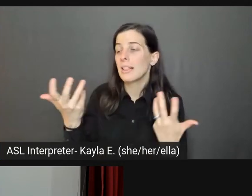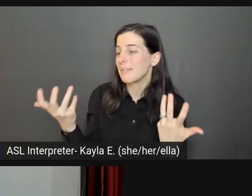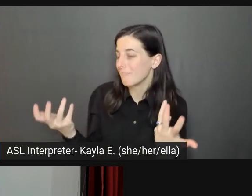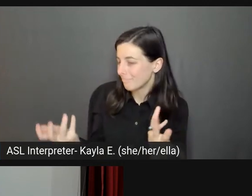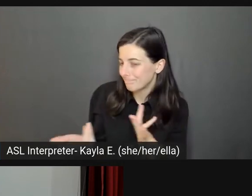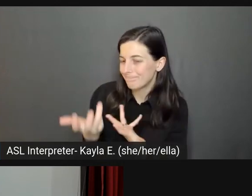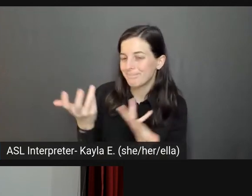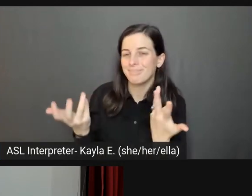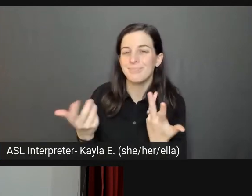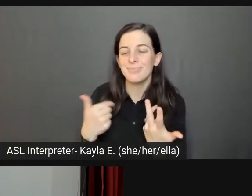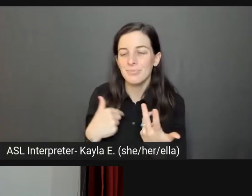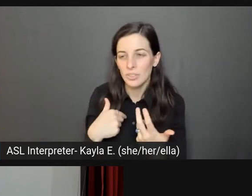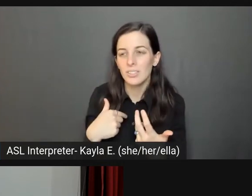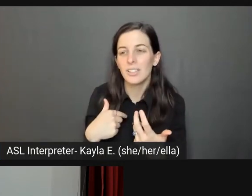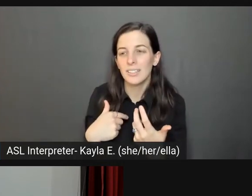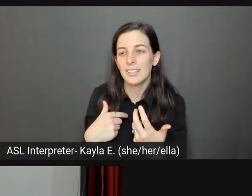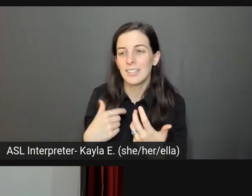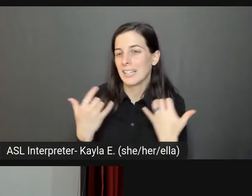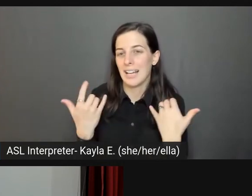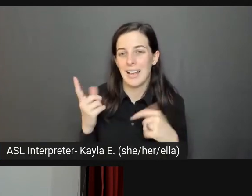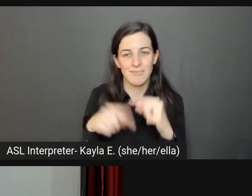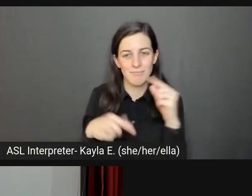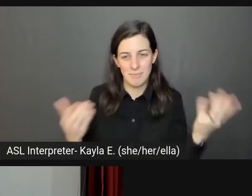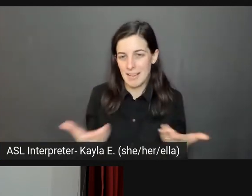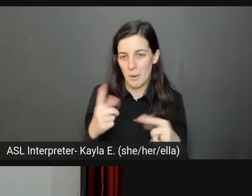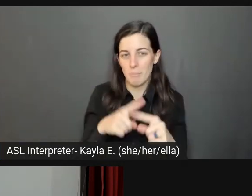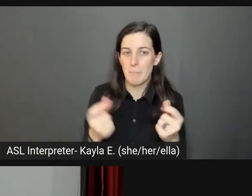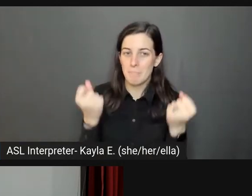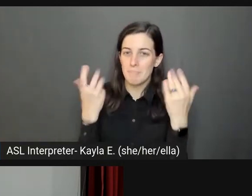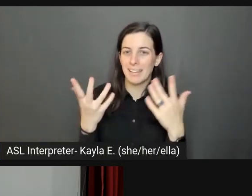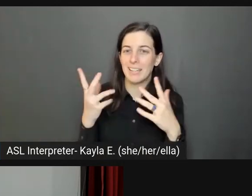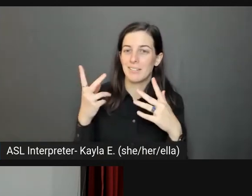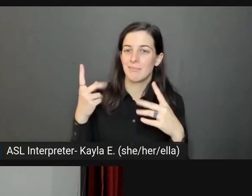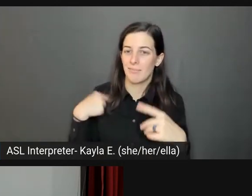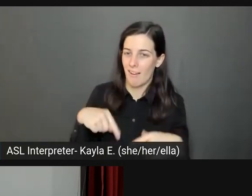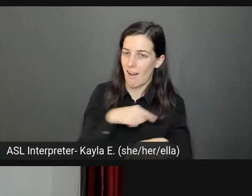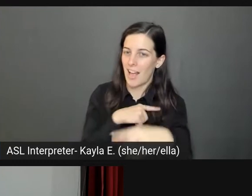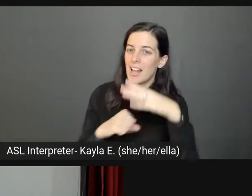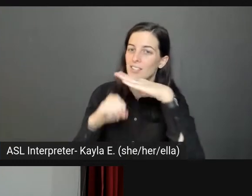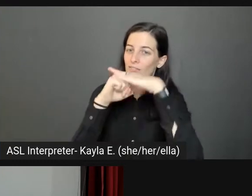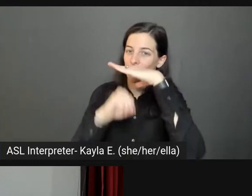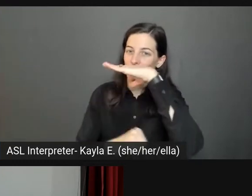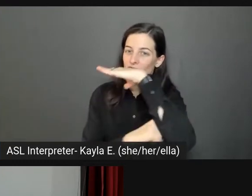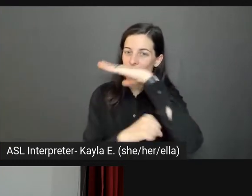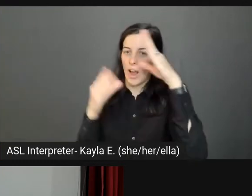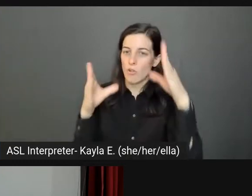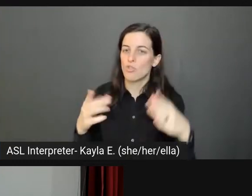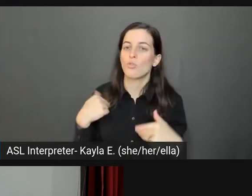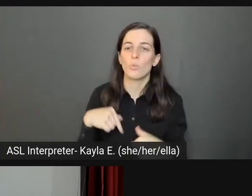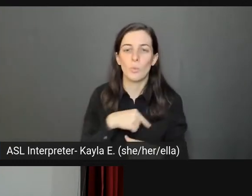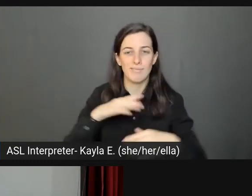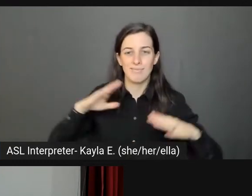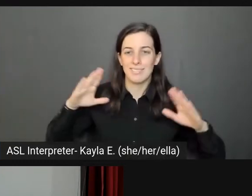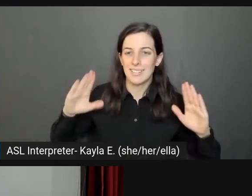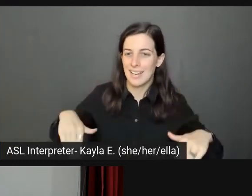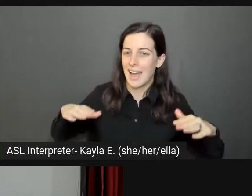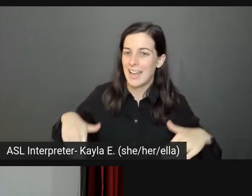Like a lot of founders, we're still in that stage where the product is not yet demo-able publicly.